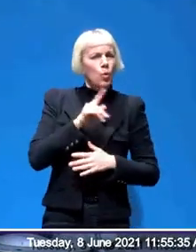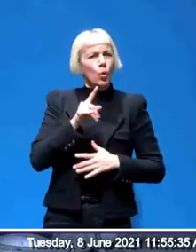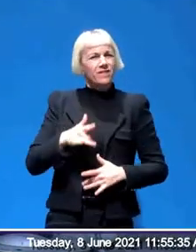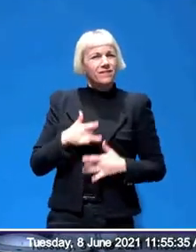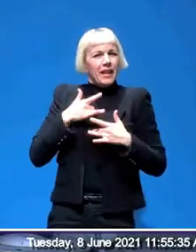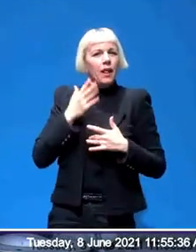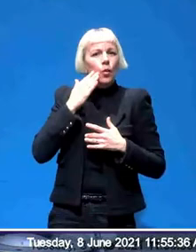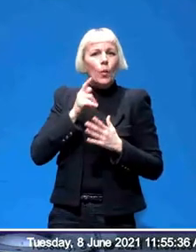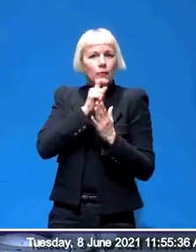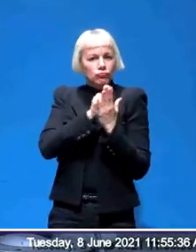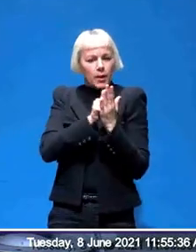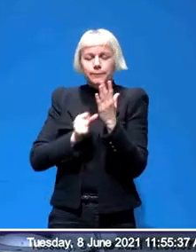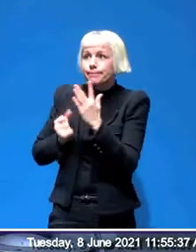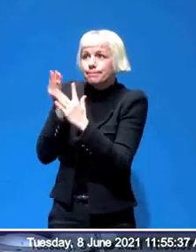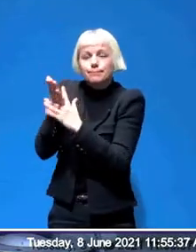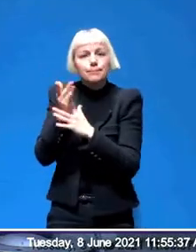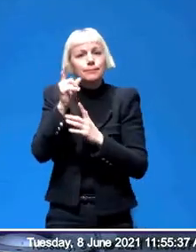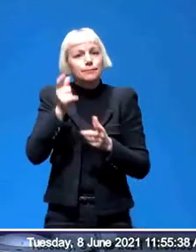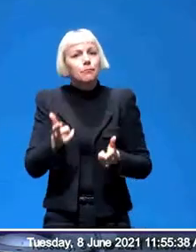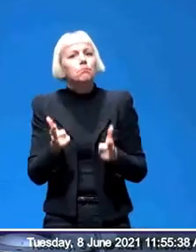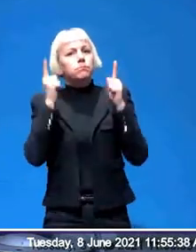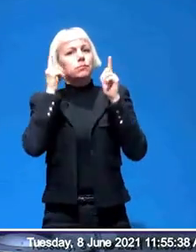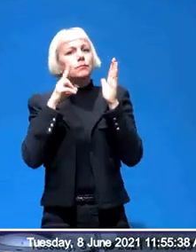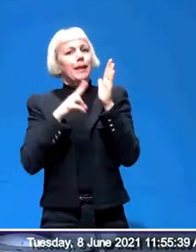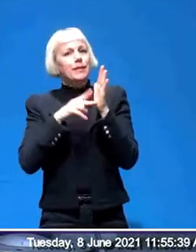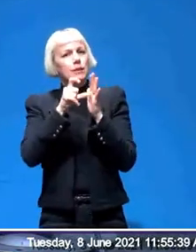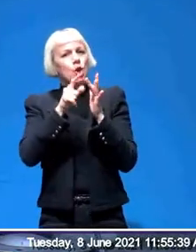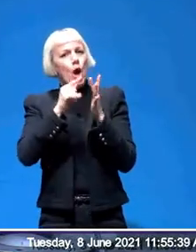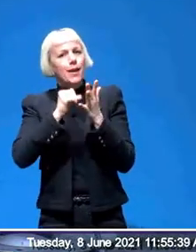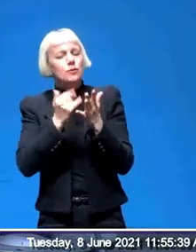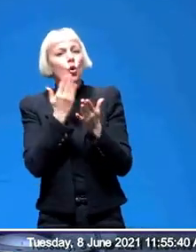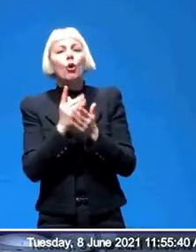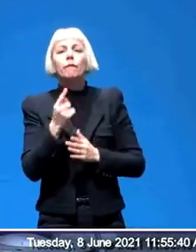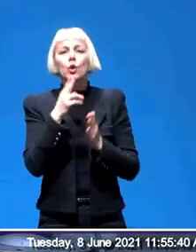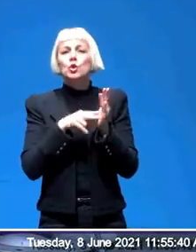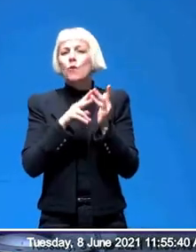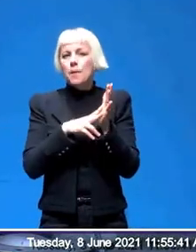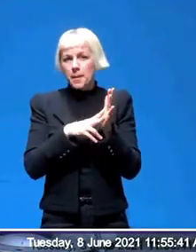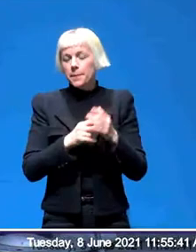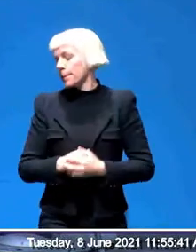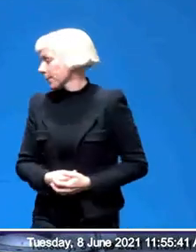the Chief Executive Officer of the NDIS, on 1 November 2019.